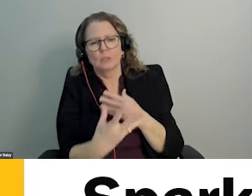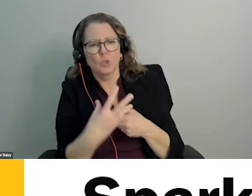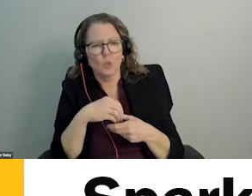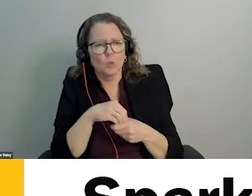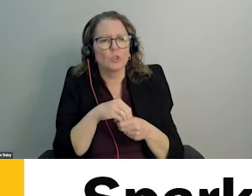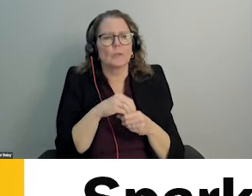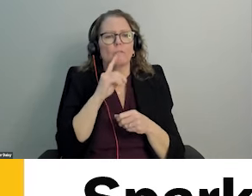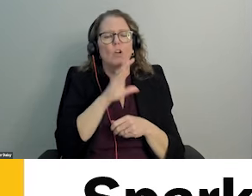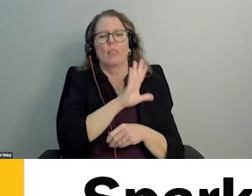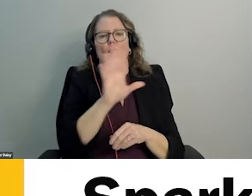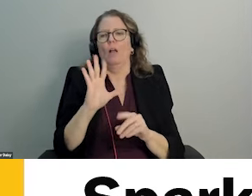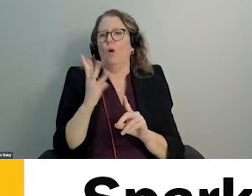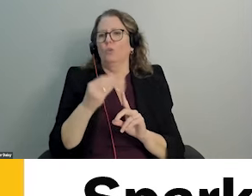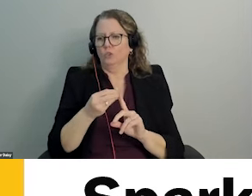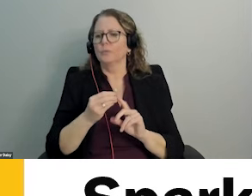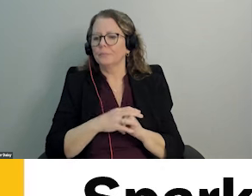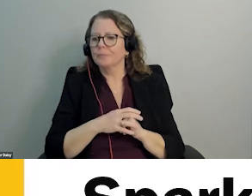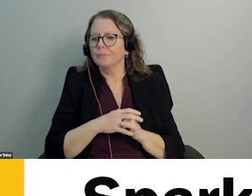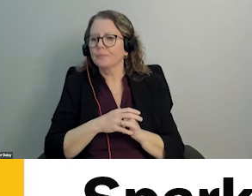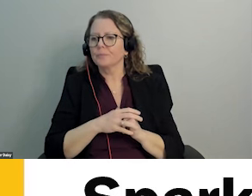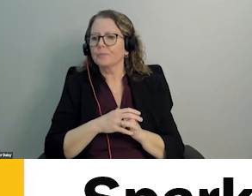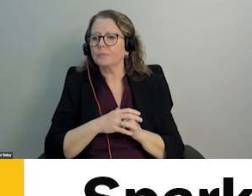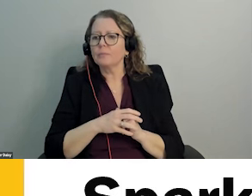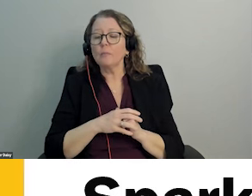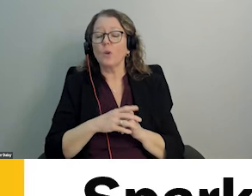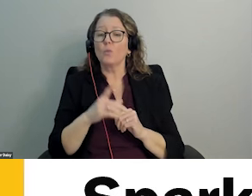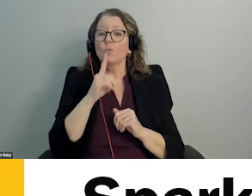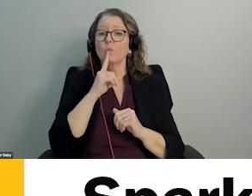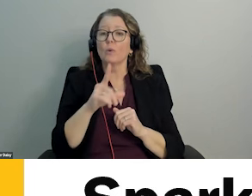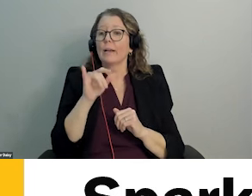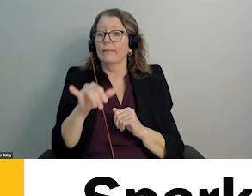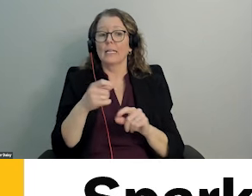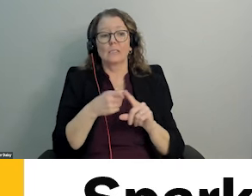into their culture. And a lot of that's born out of my personal life,